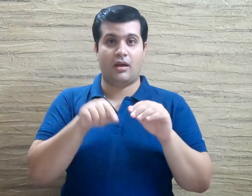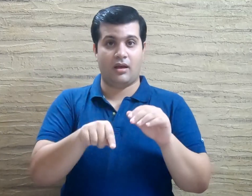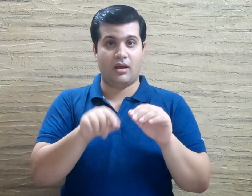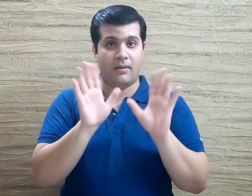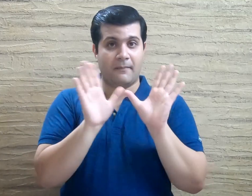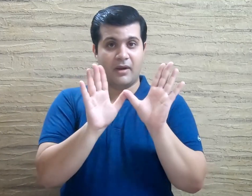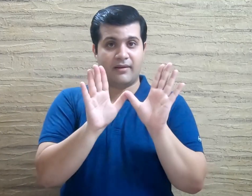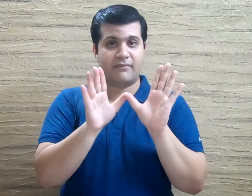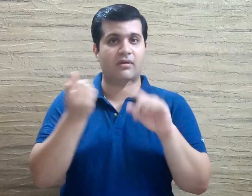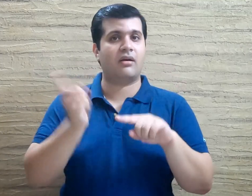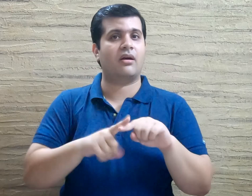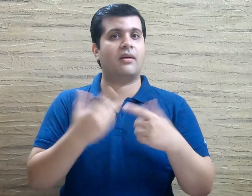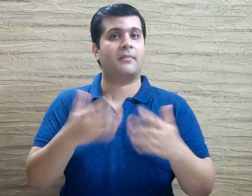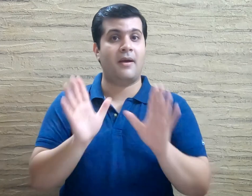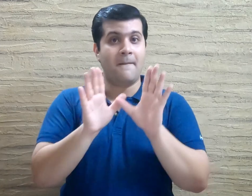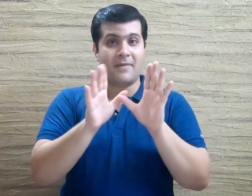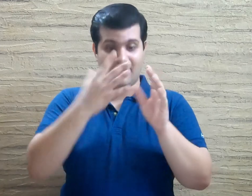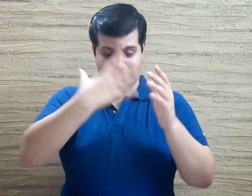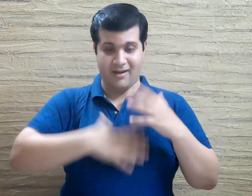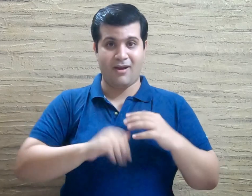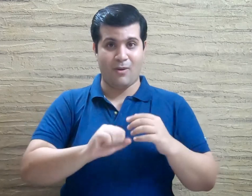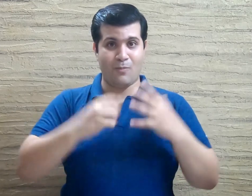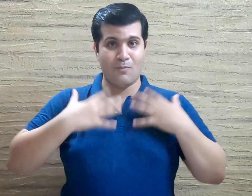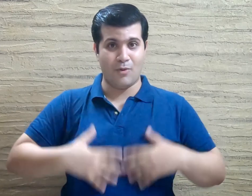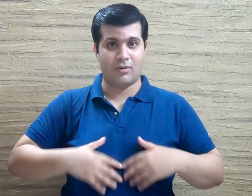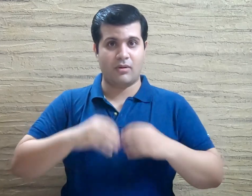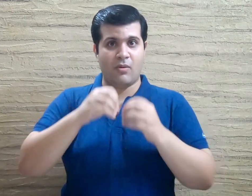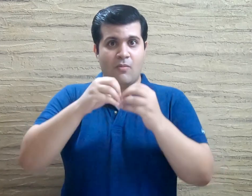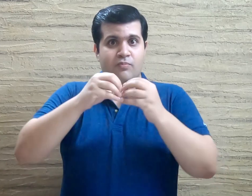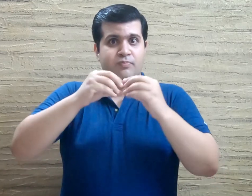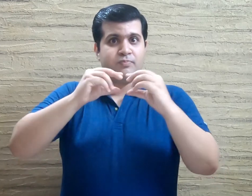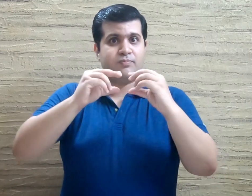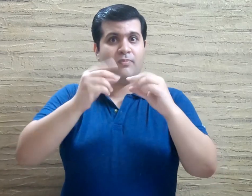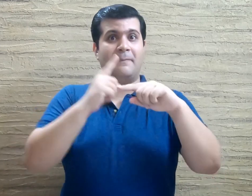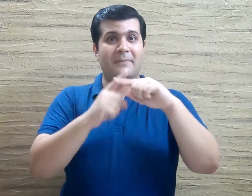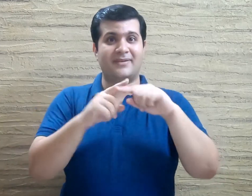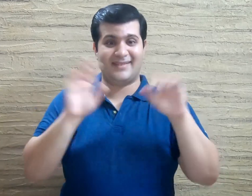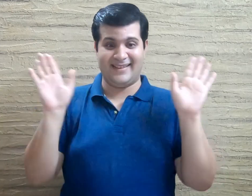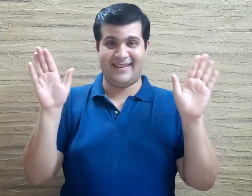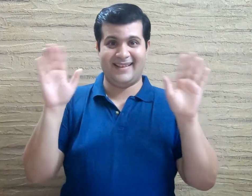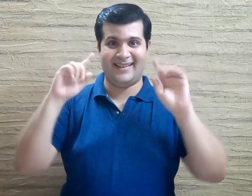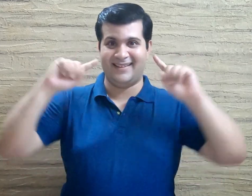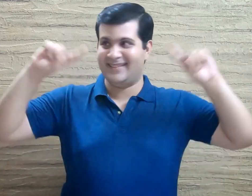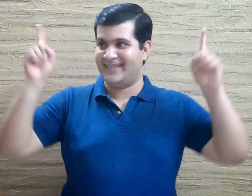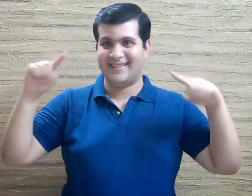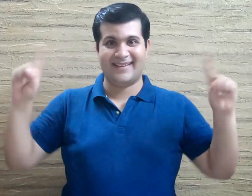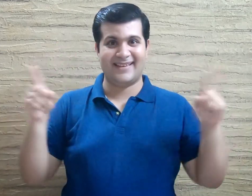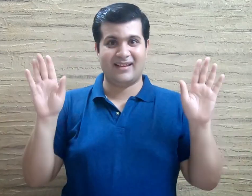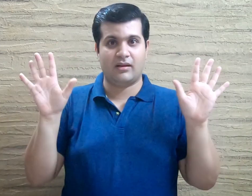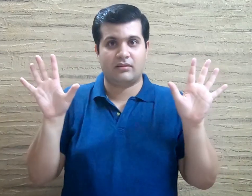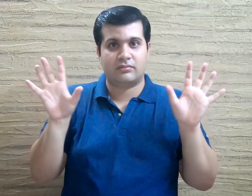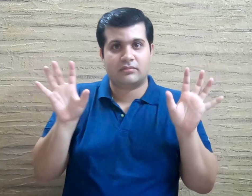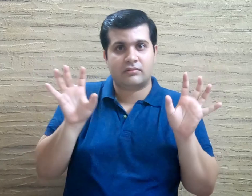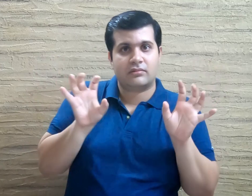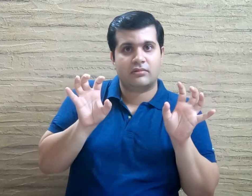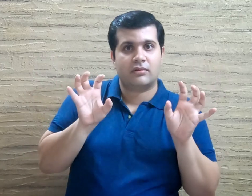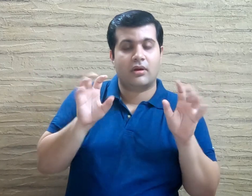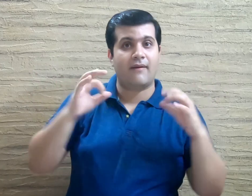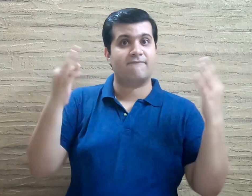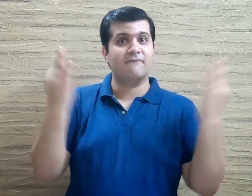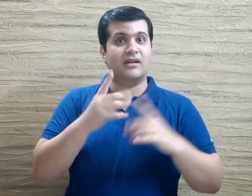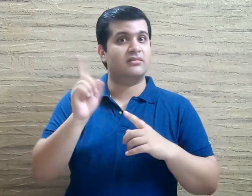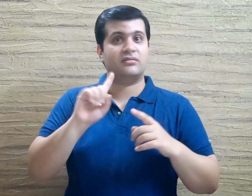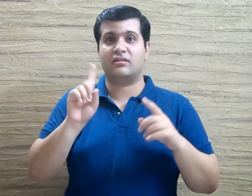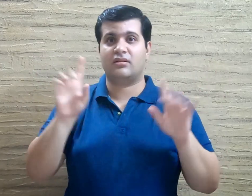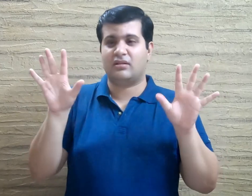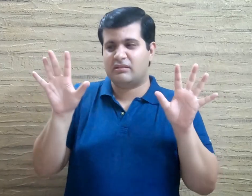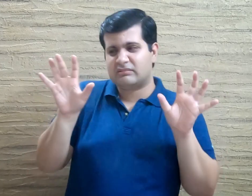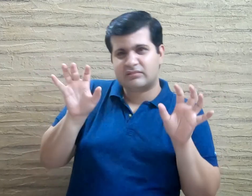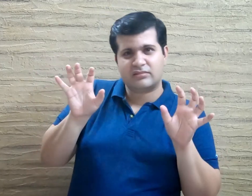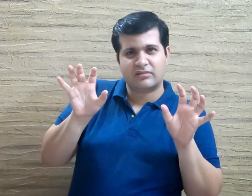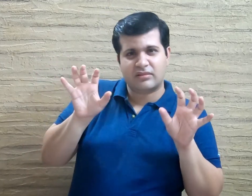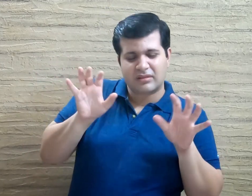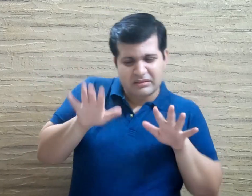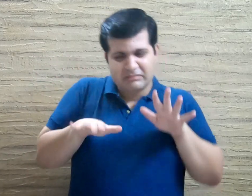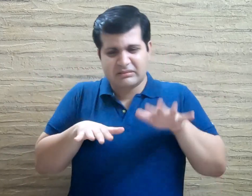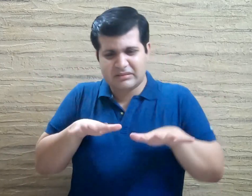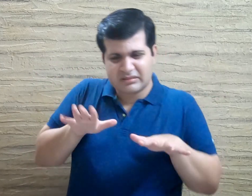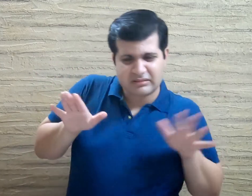The butterfly then emerged easily but its body was swollen and it has small shriveled wings.